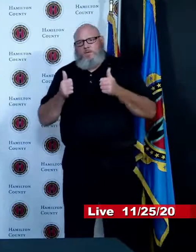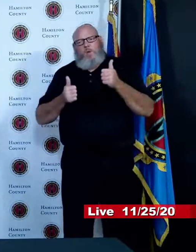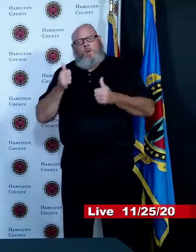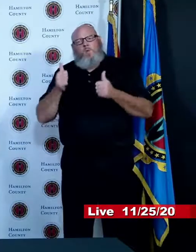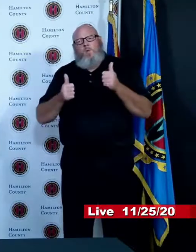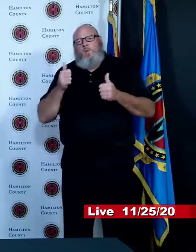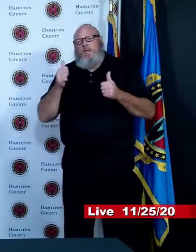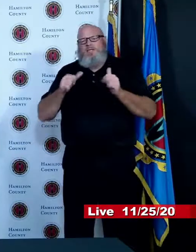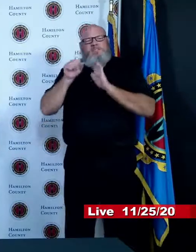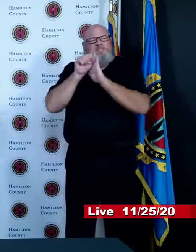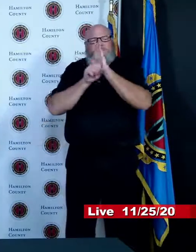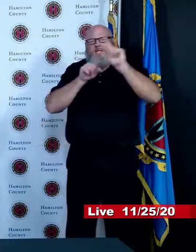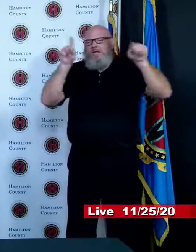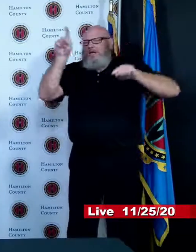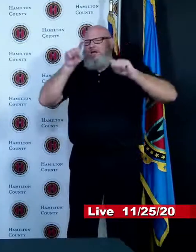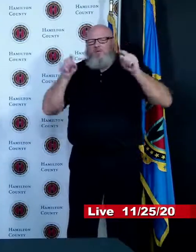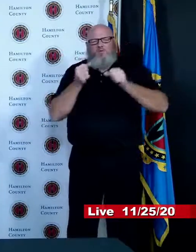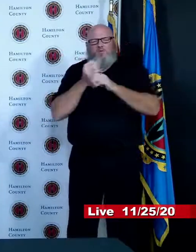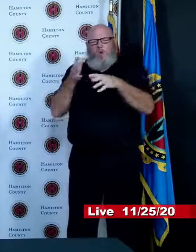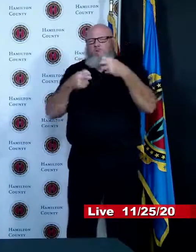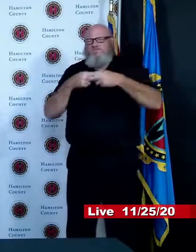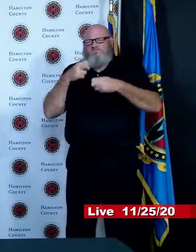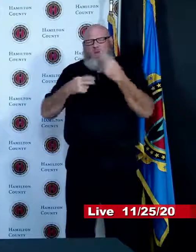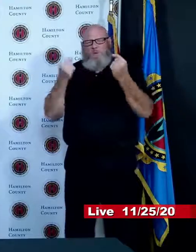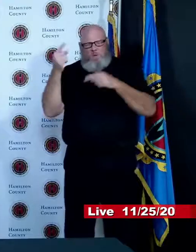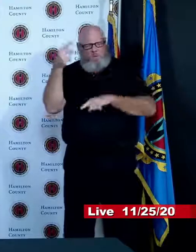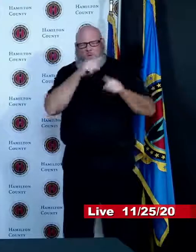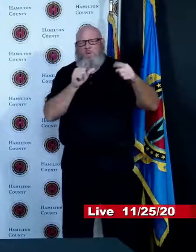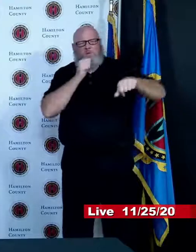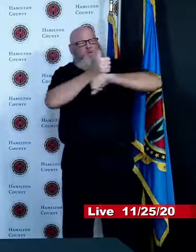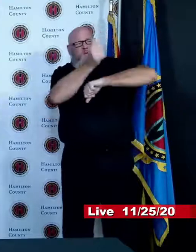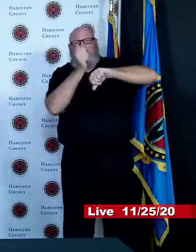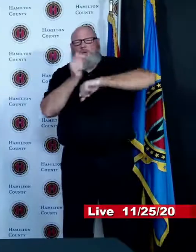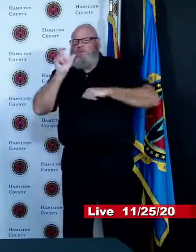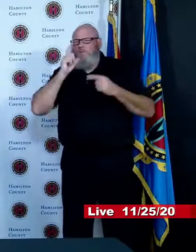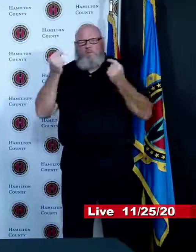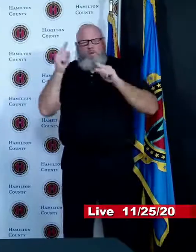I'm not familiar our our health collaborative is successful at capturing